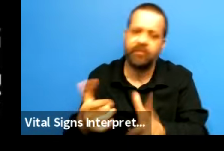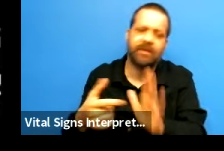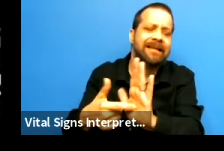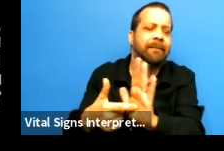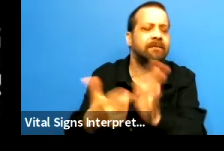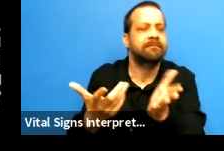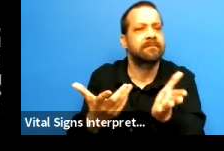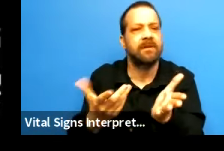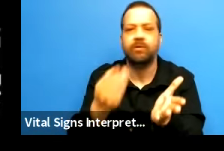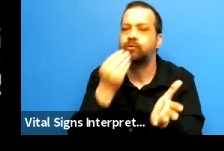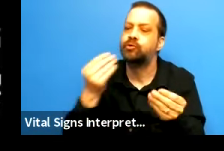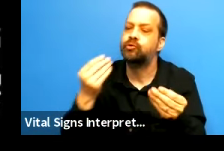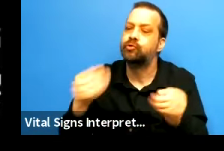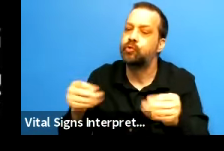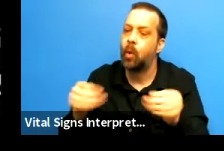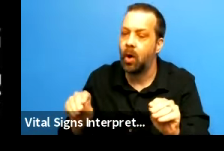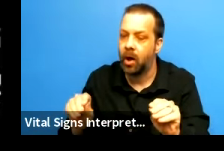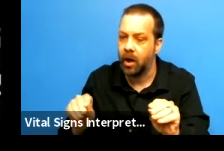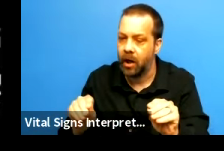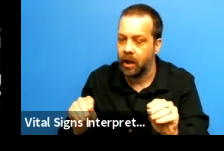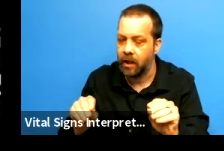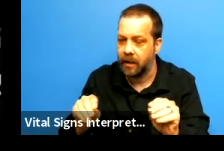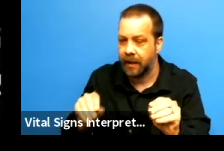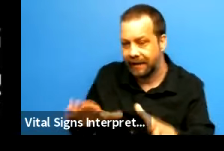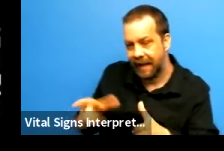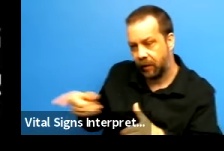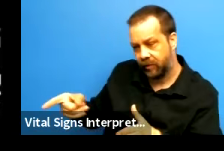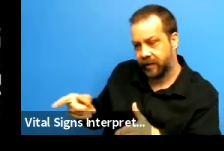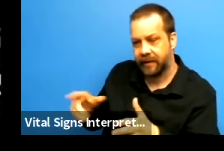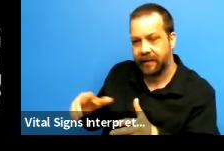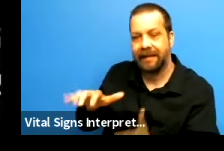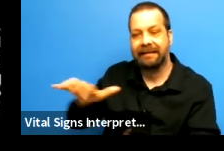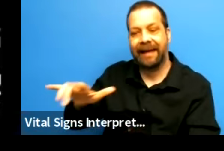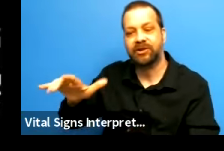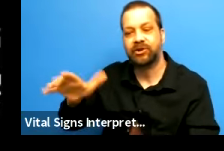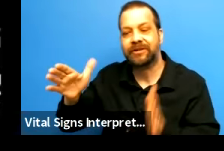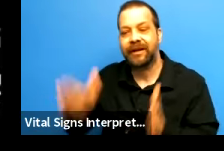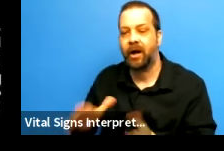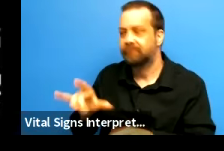to allow a stocker or cashier to work from home.